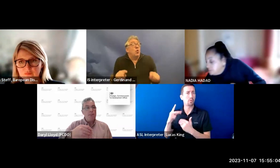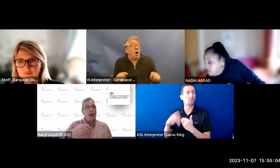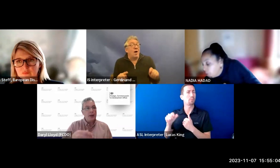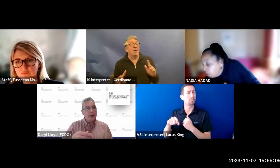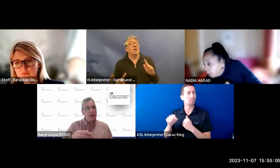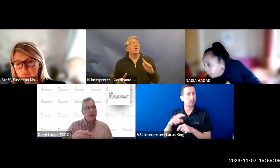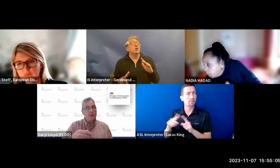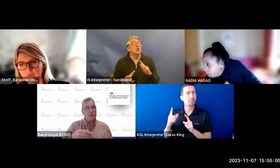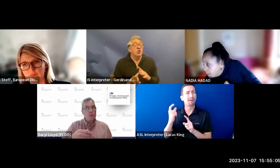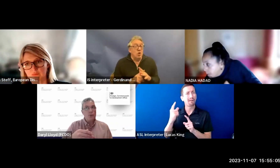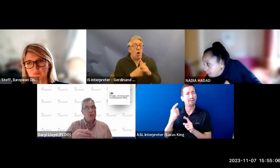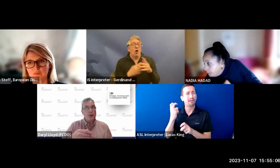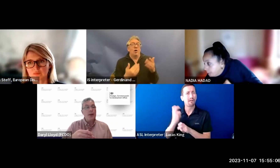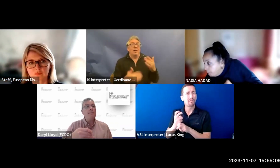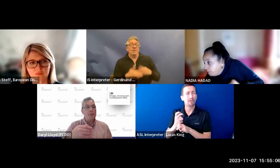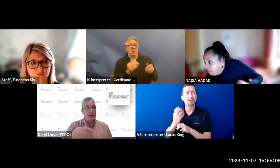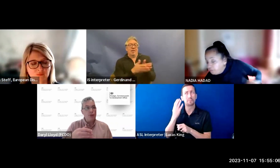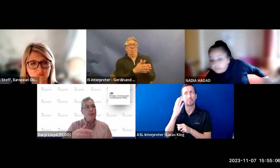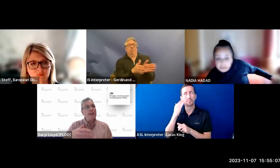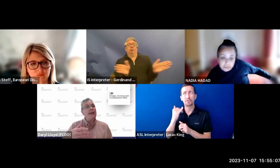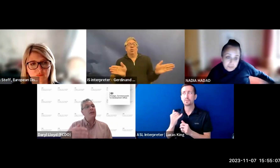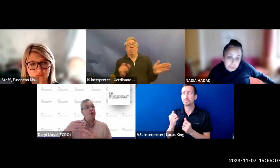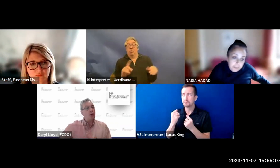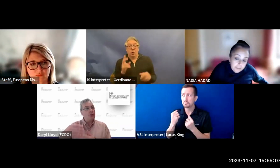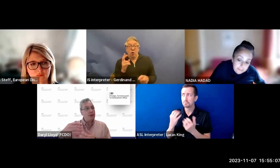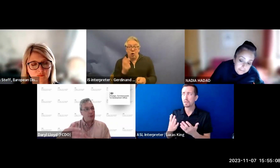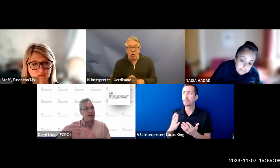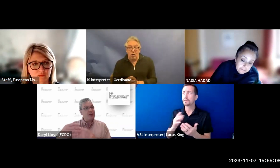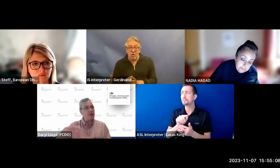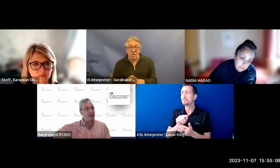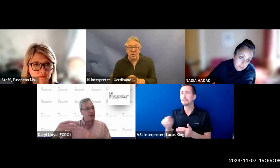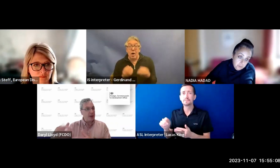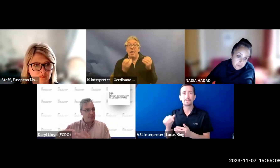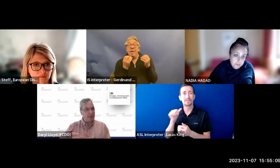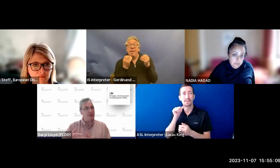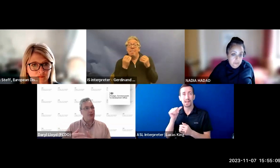because many non-disability specialists implementers